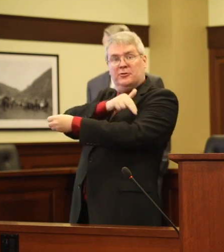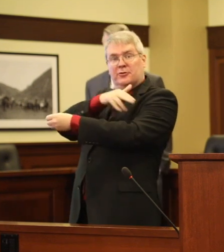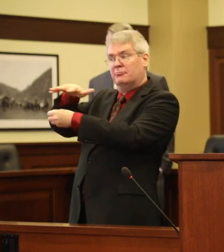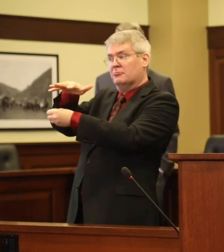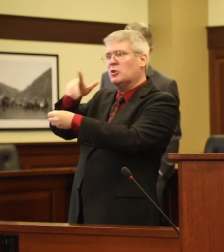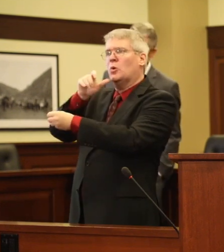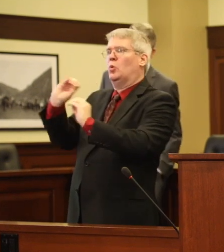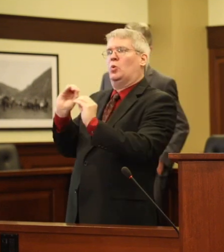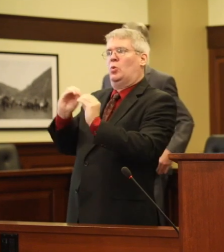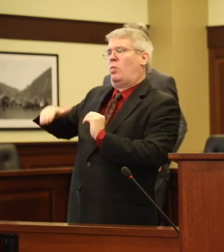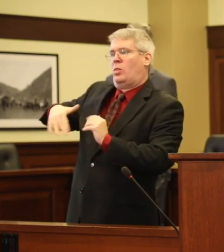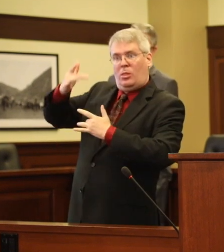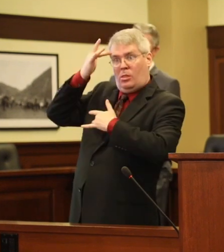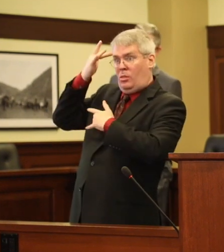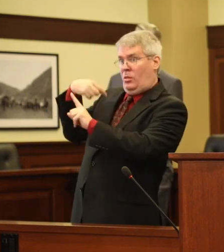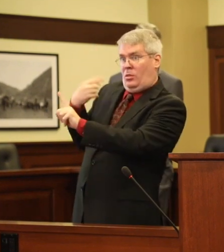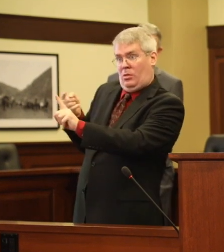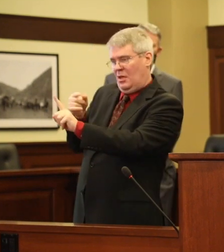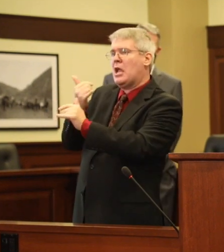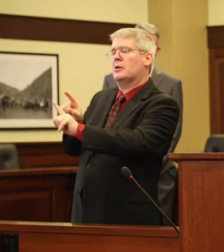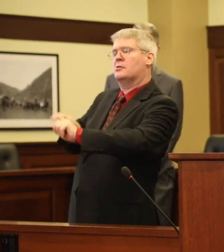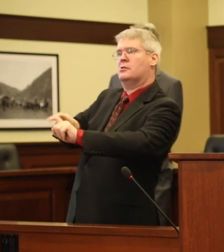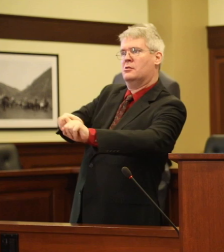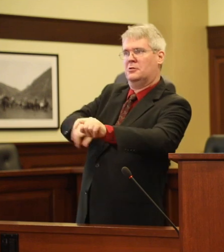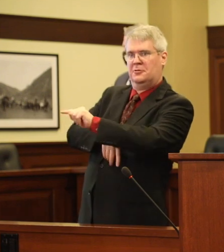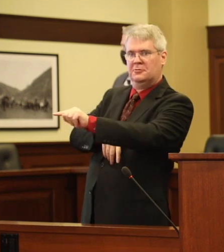We'd like to see at least 10,000 a week continue.